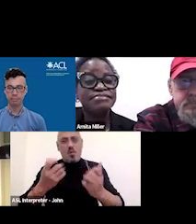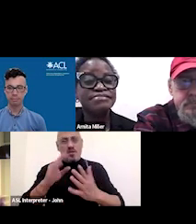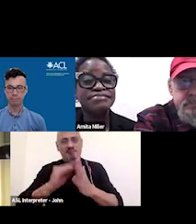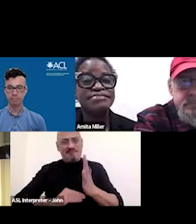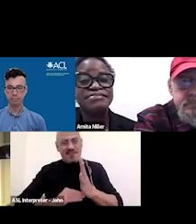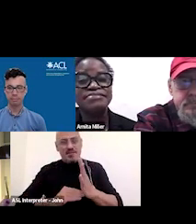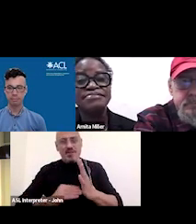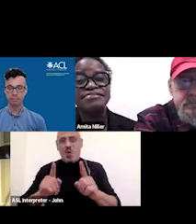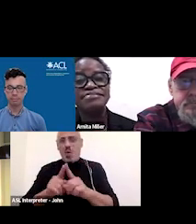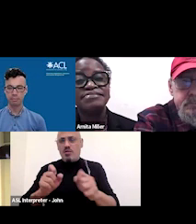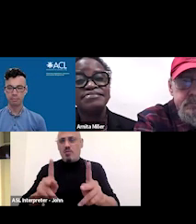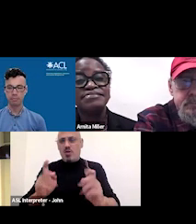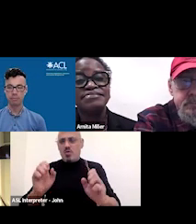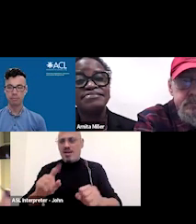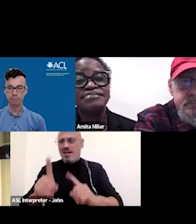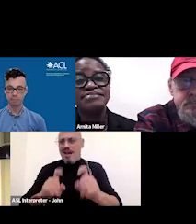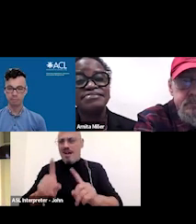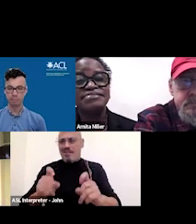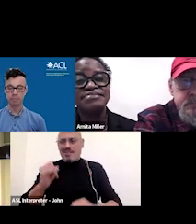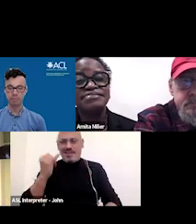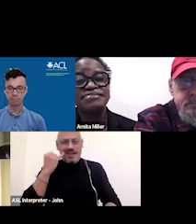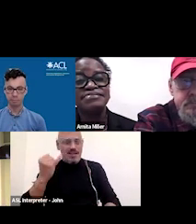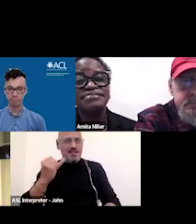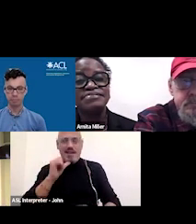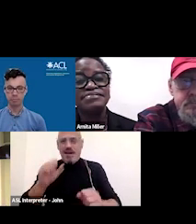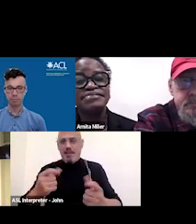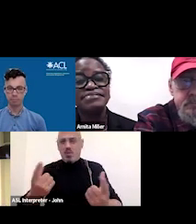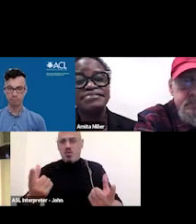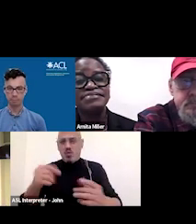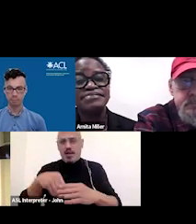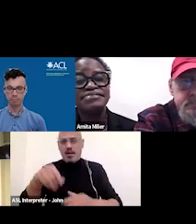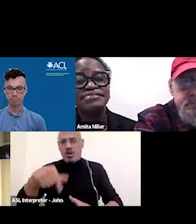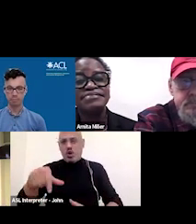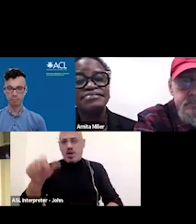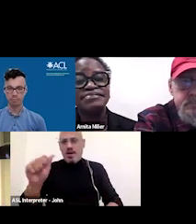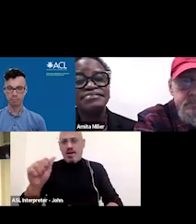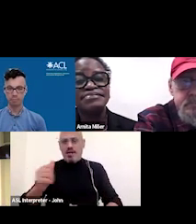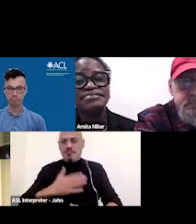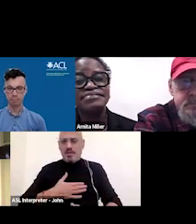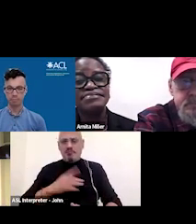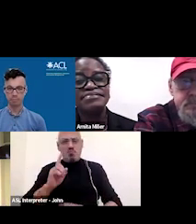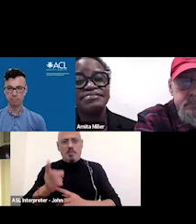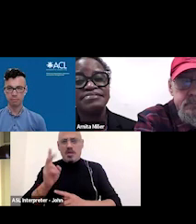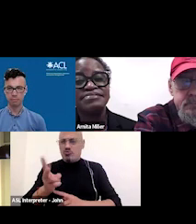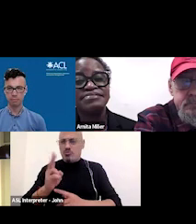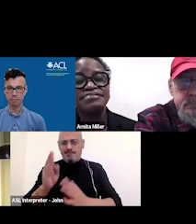You also have an opportunity to ask a question if you weren't able to do it in Q&A. So please take a minute or two to do that for us.